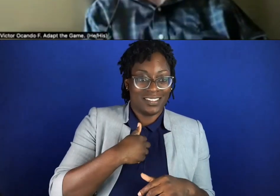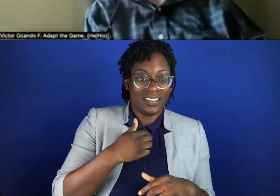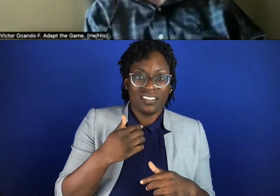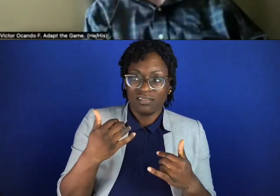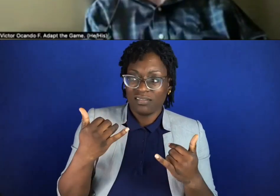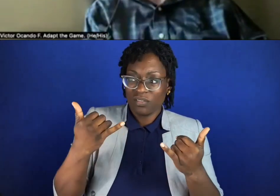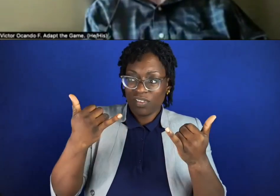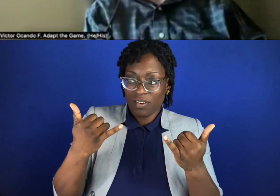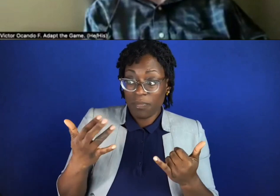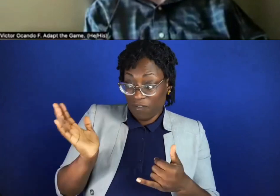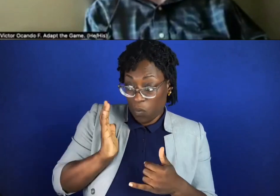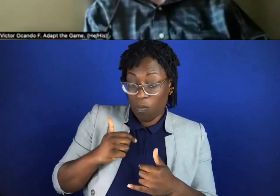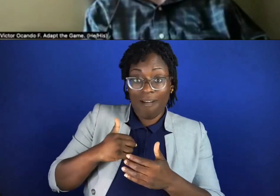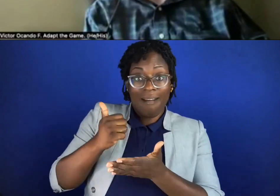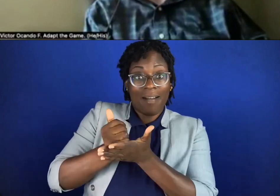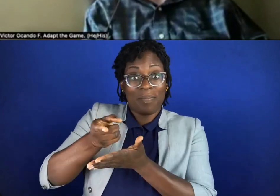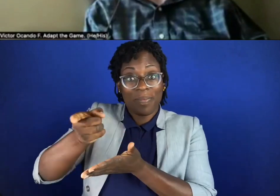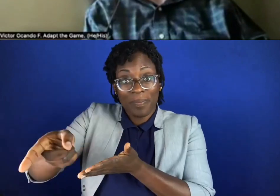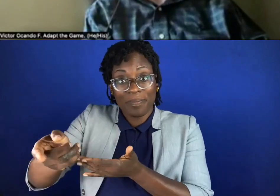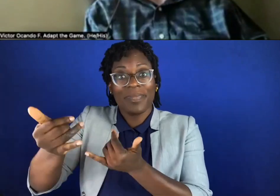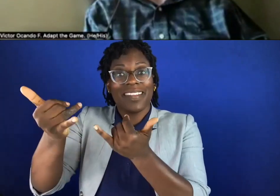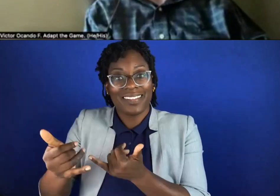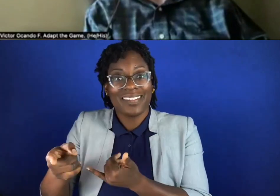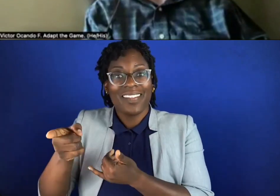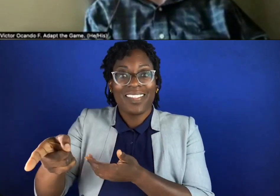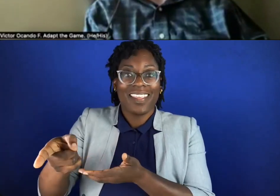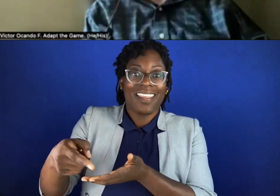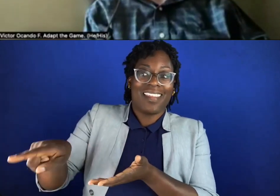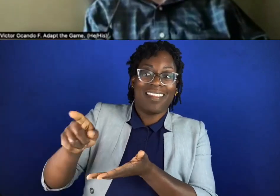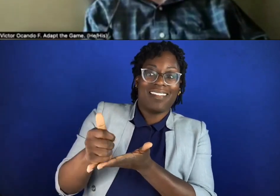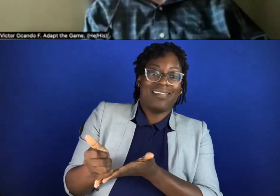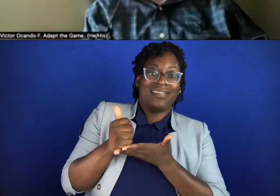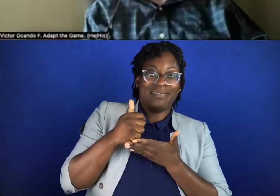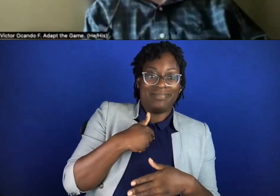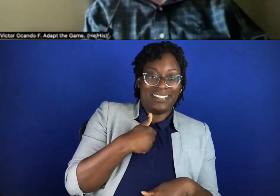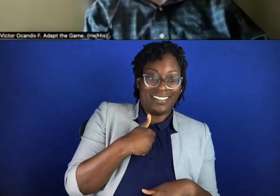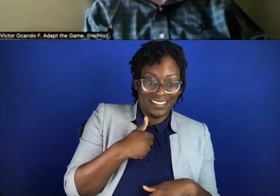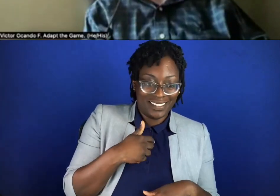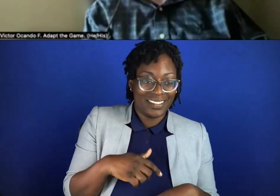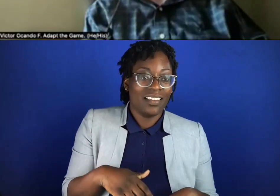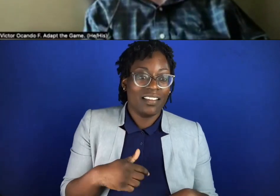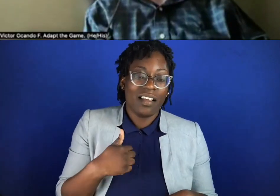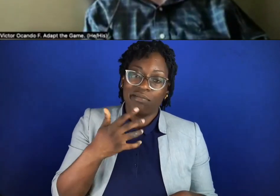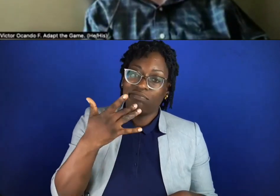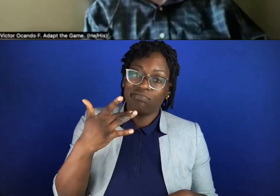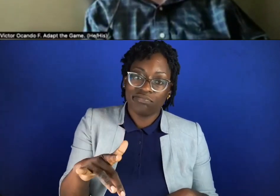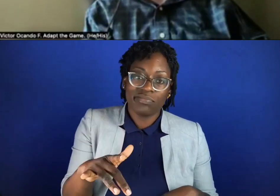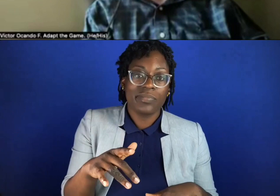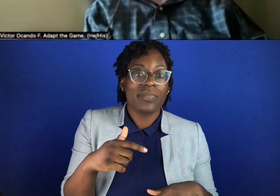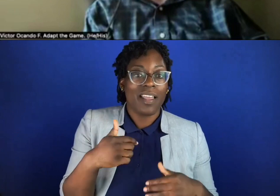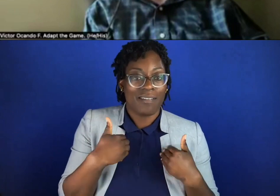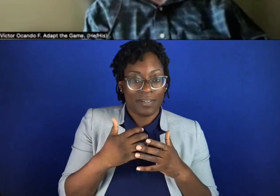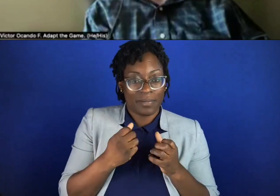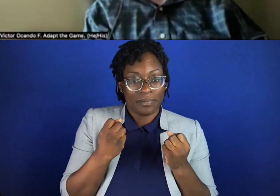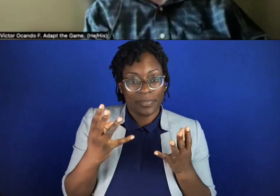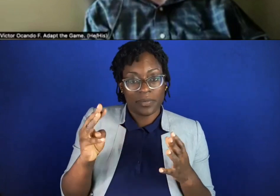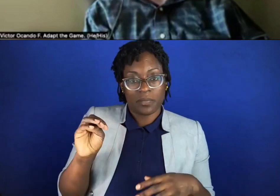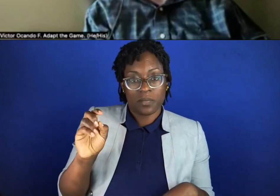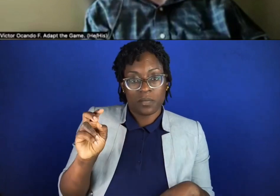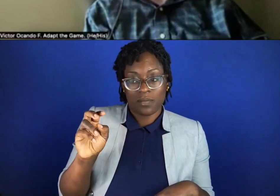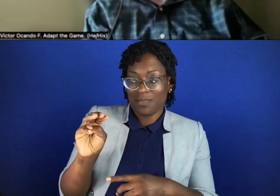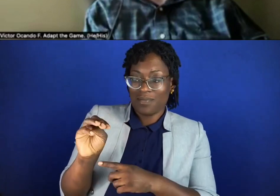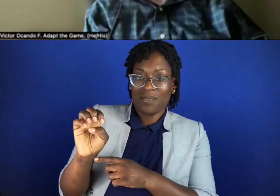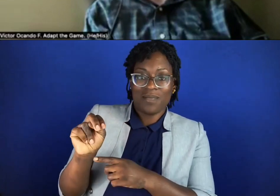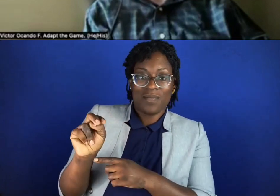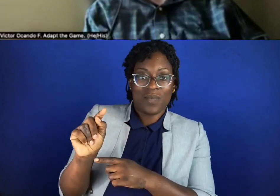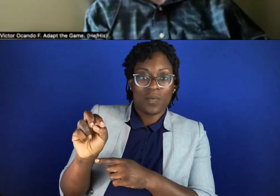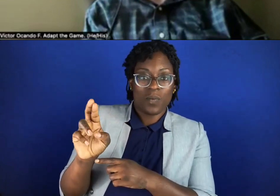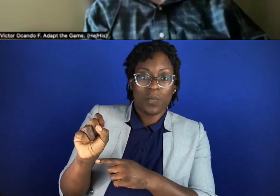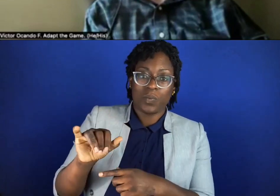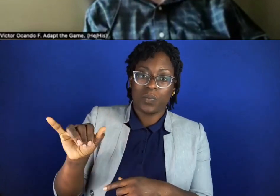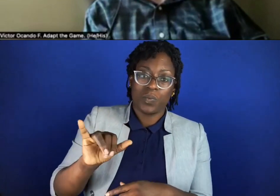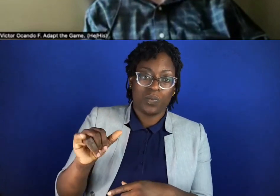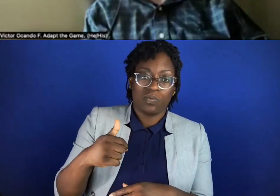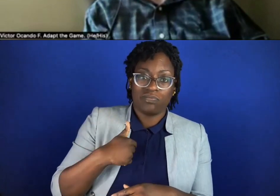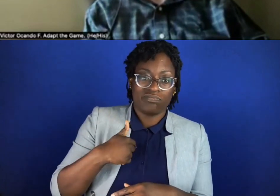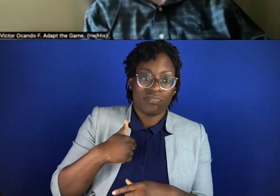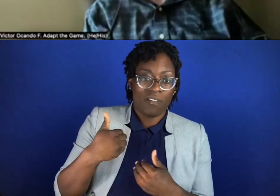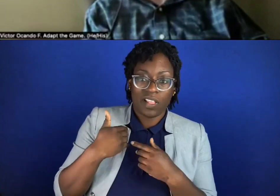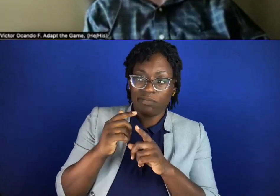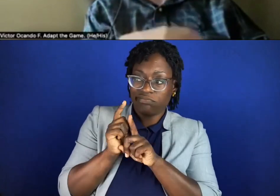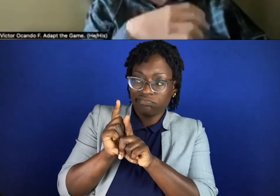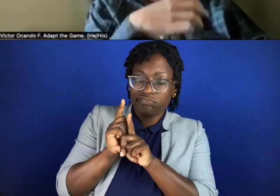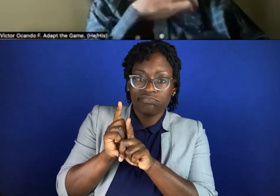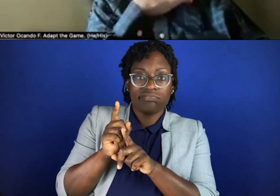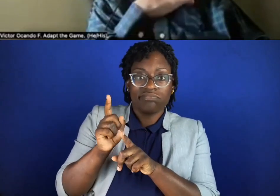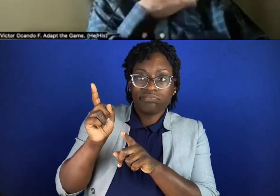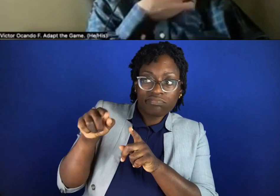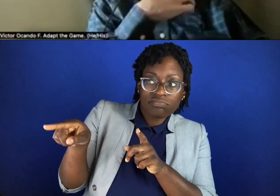I have been lucky to have a lot of mentors and advisors along the way that have provided